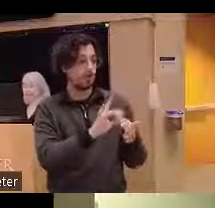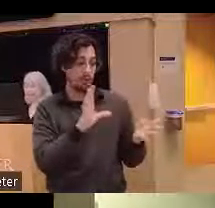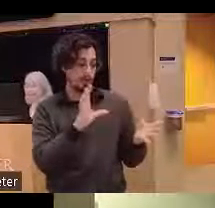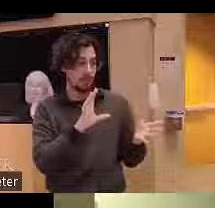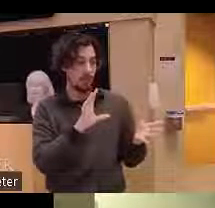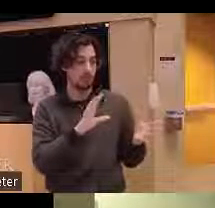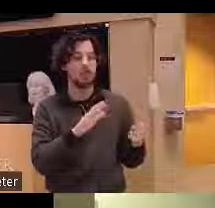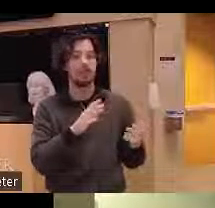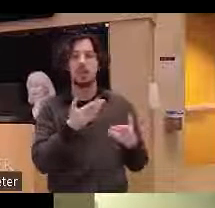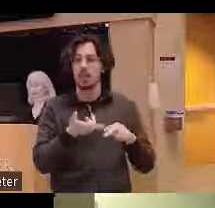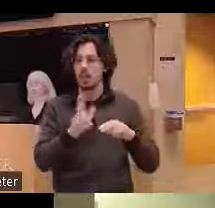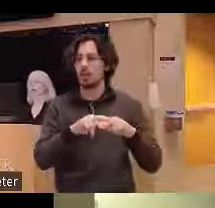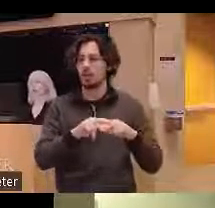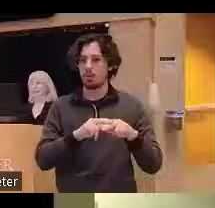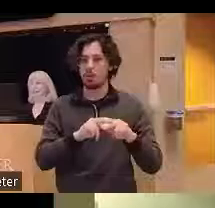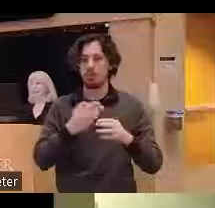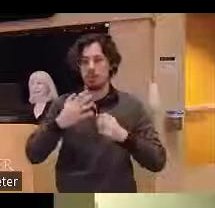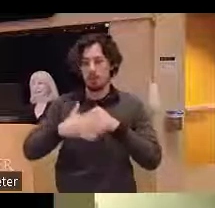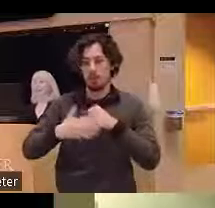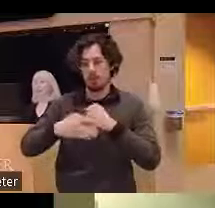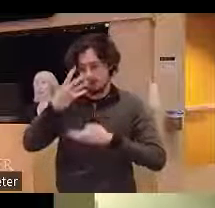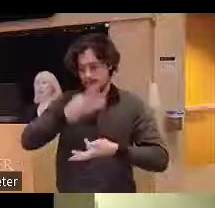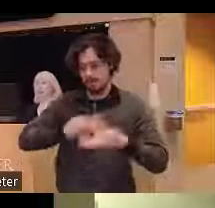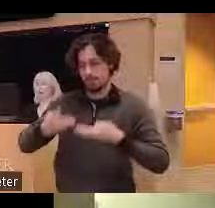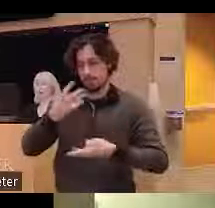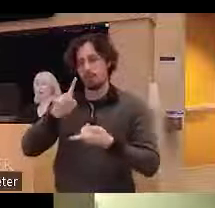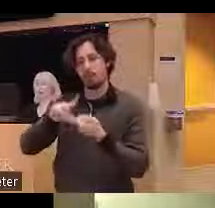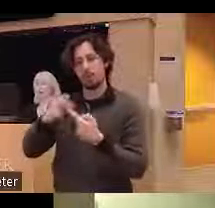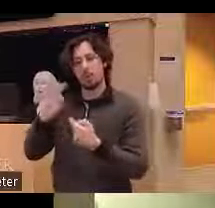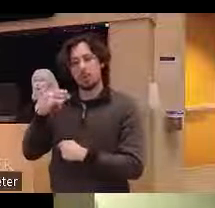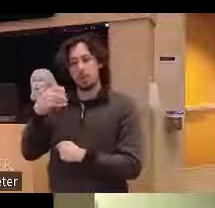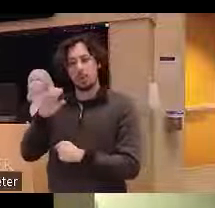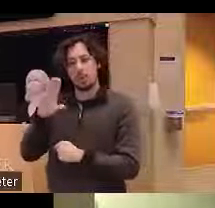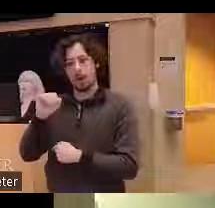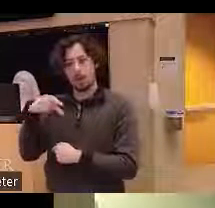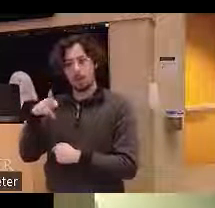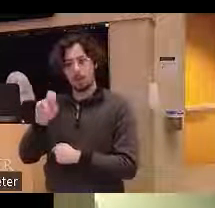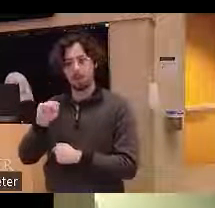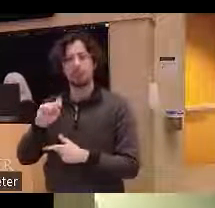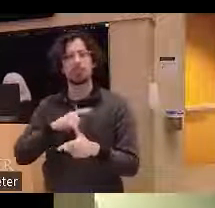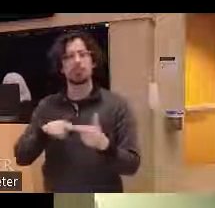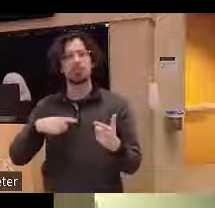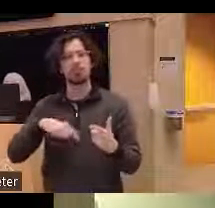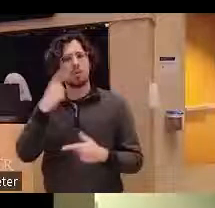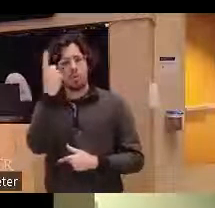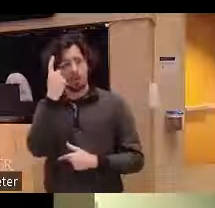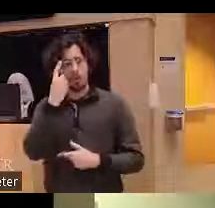hippocampus and later showed it was inflammation so our question was could the microbiome play a